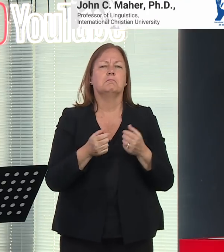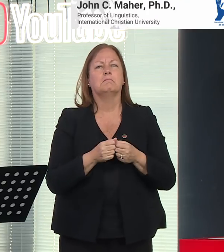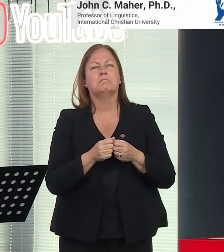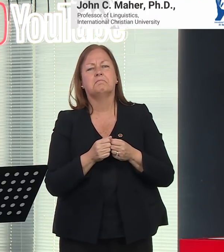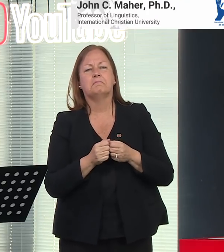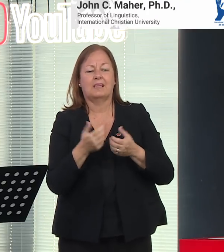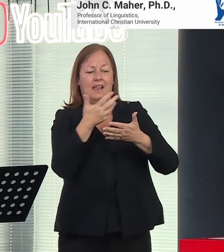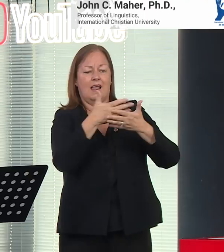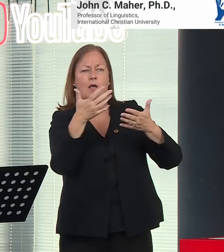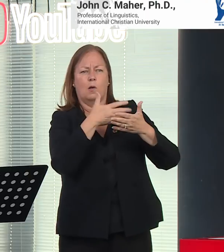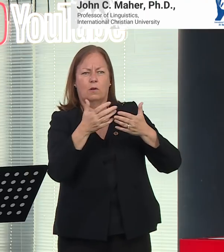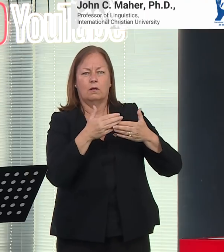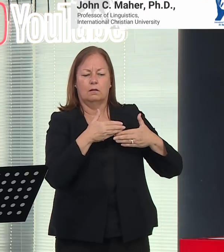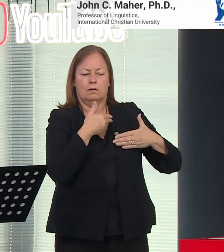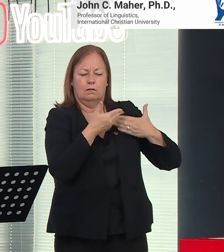Three, history.